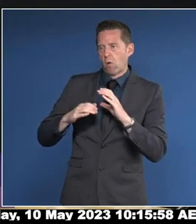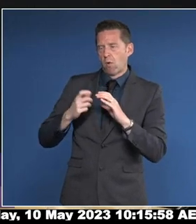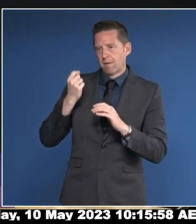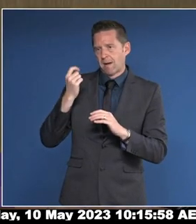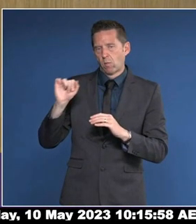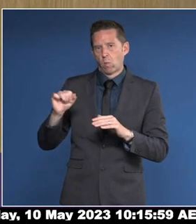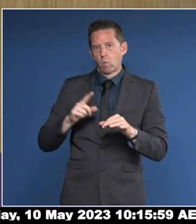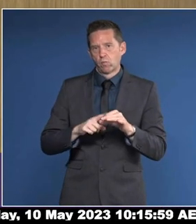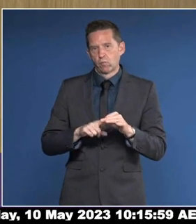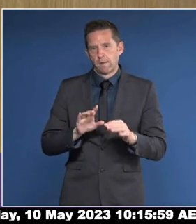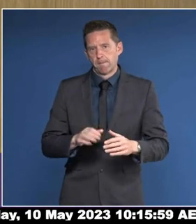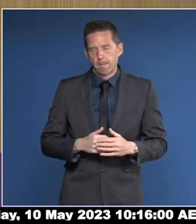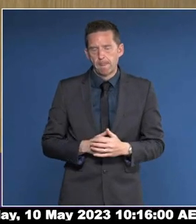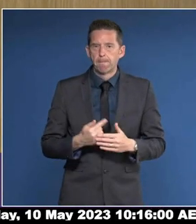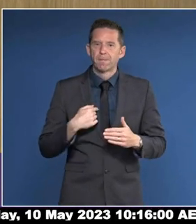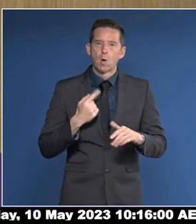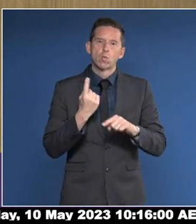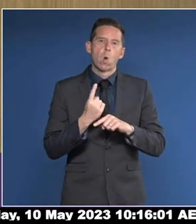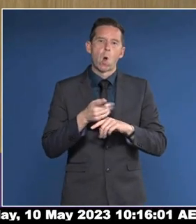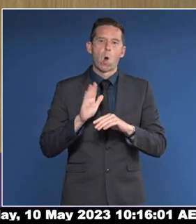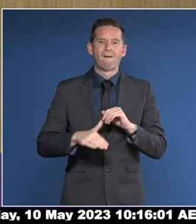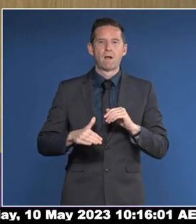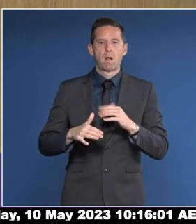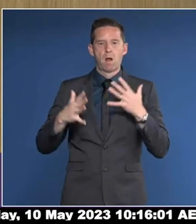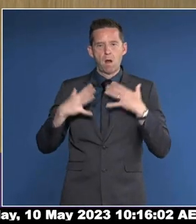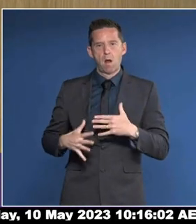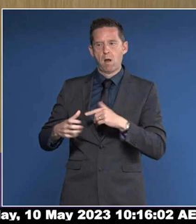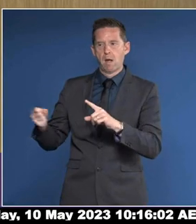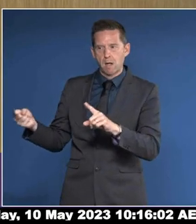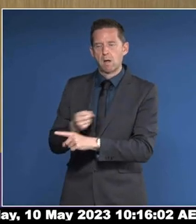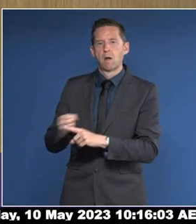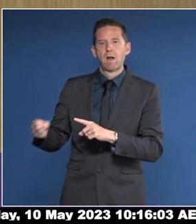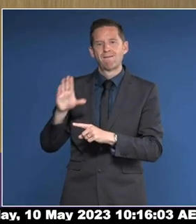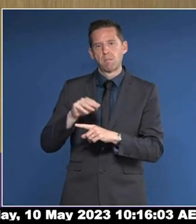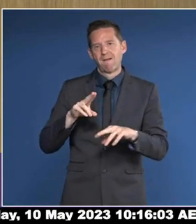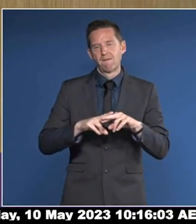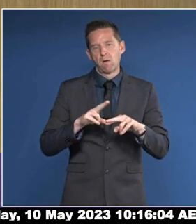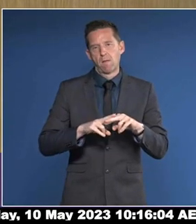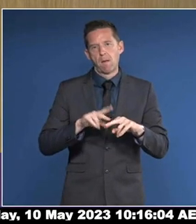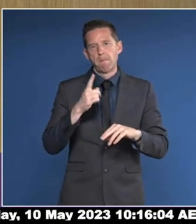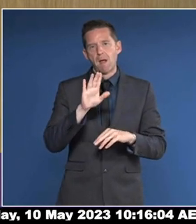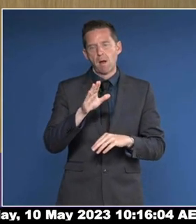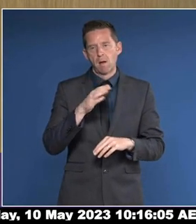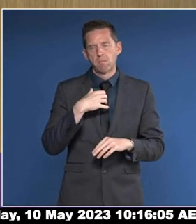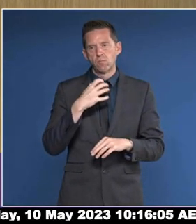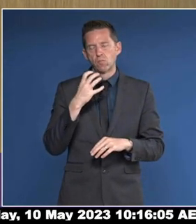I was referring to physical abuse at the hands of their father, but I'm sorry that there's been a miscommunication.